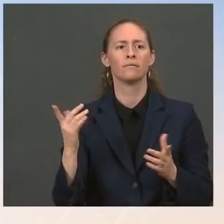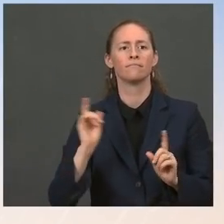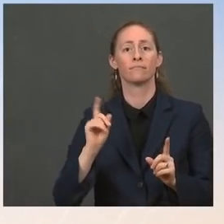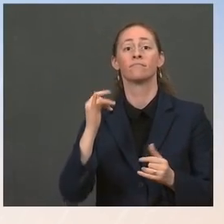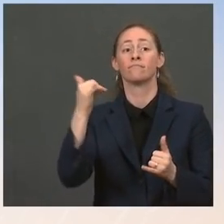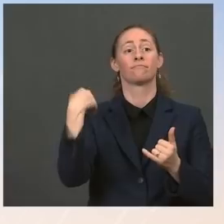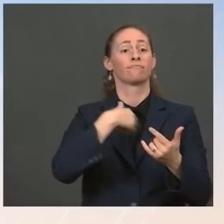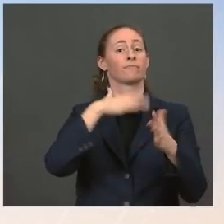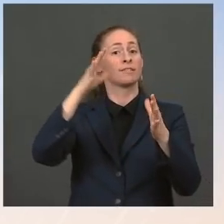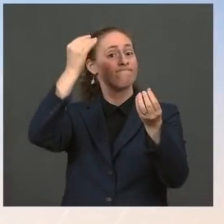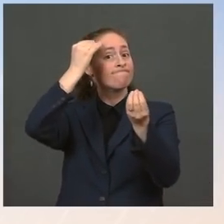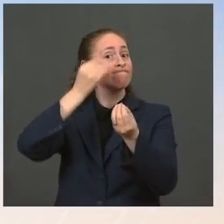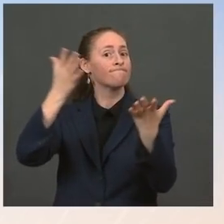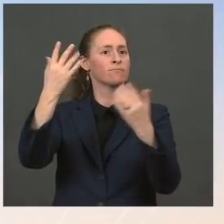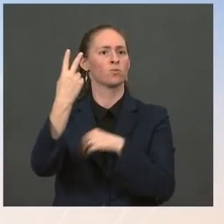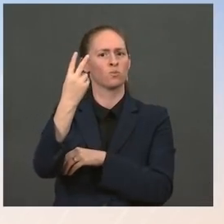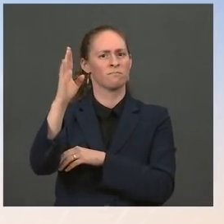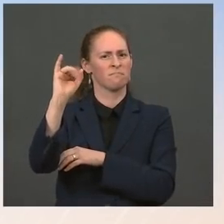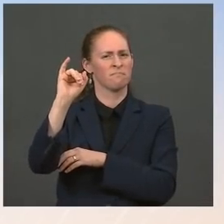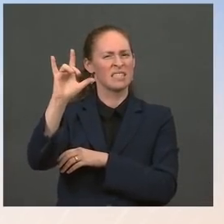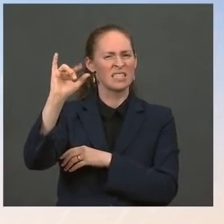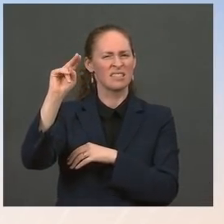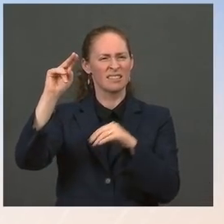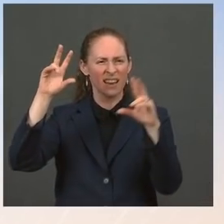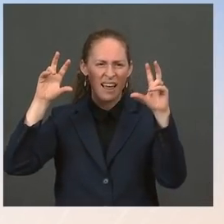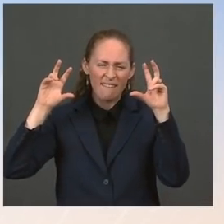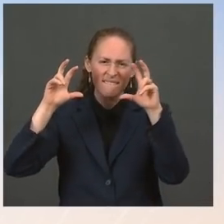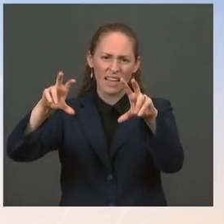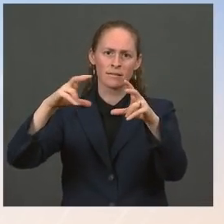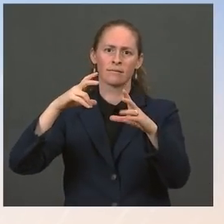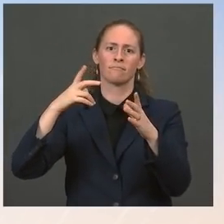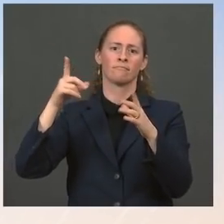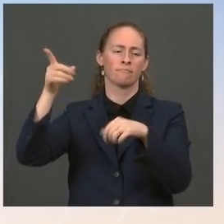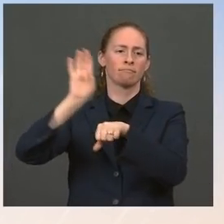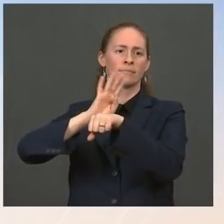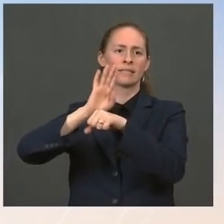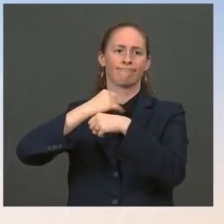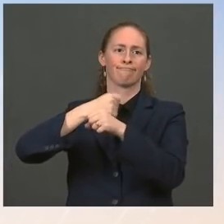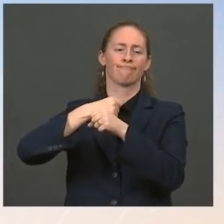So, right now, we're on track to double [triple] the number of rapid, at-home tests on the market by early November.